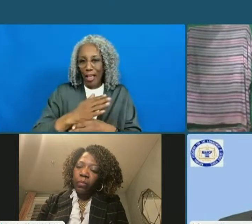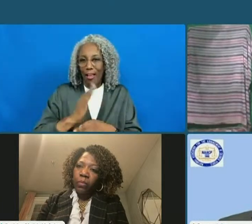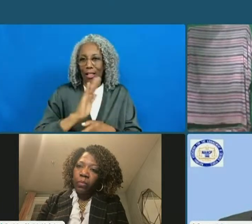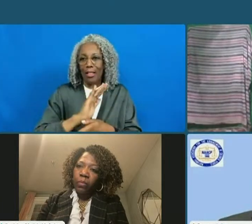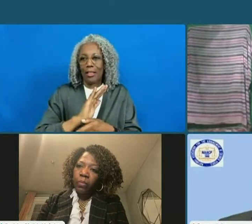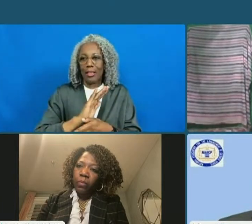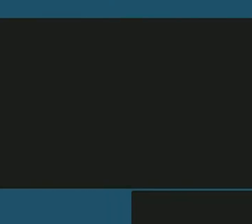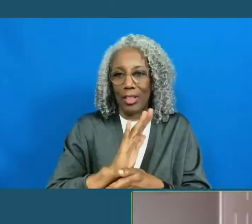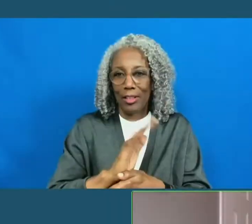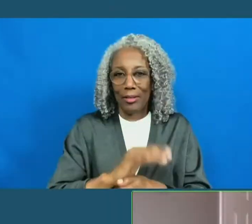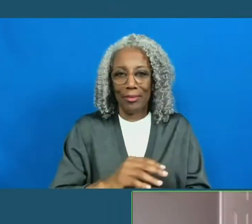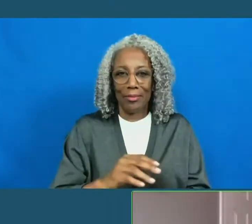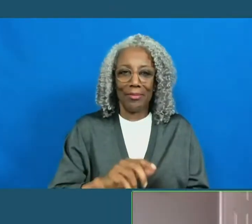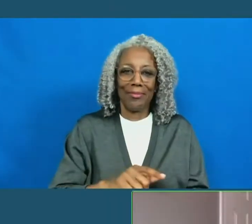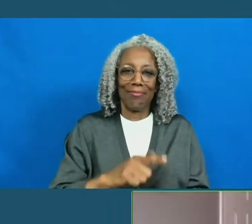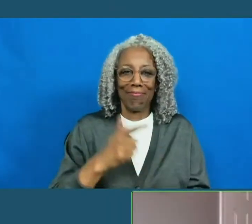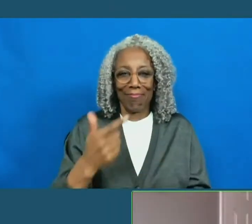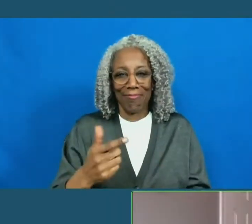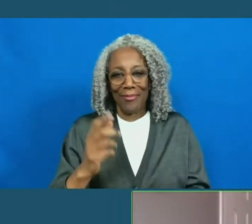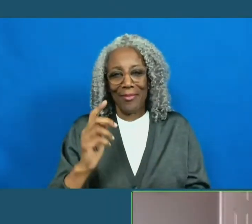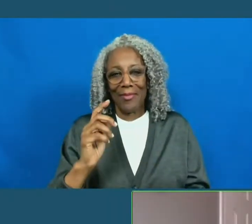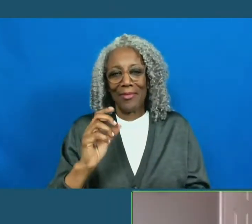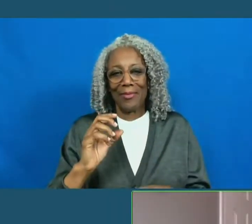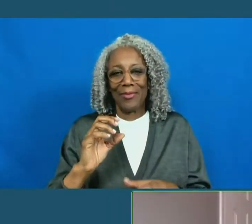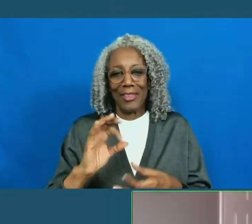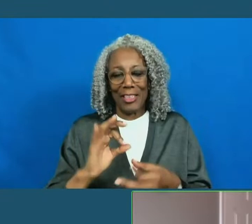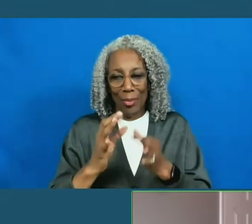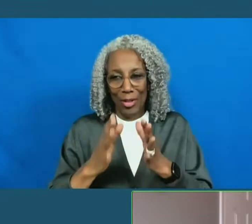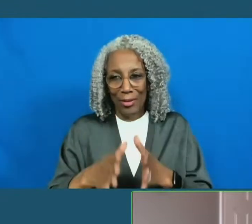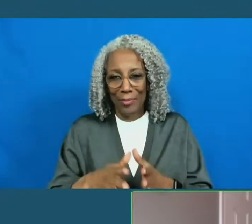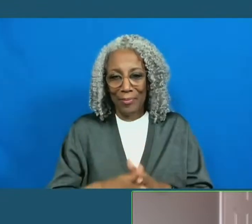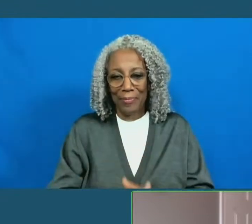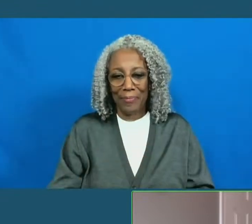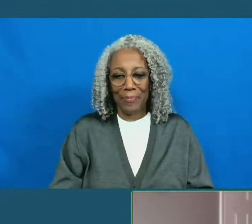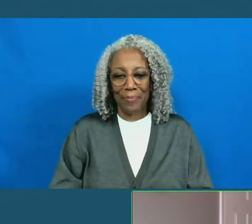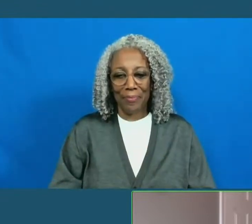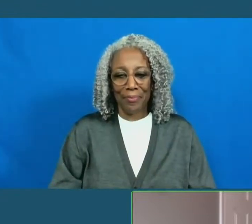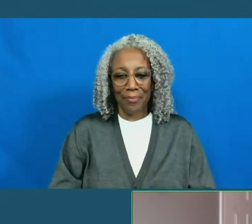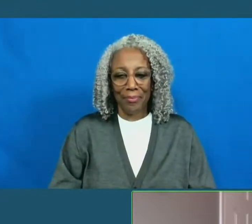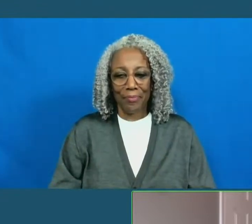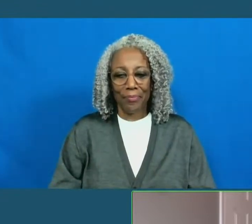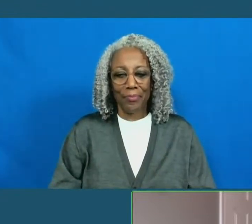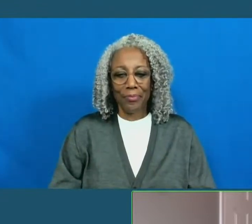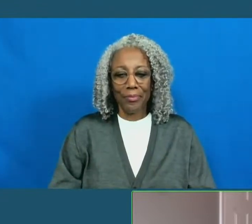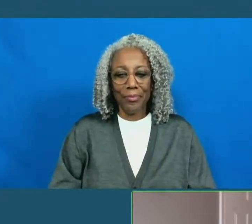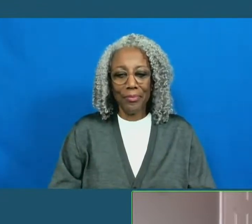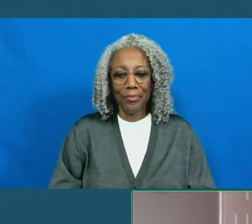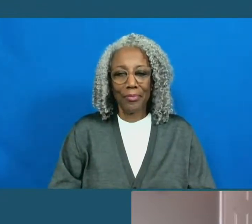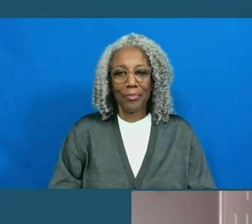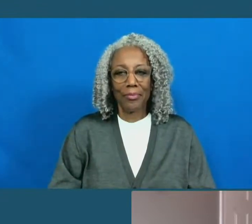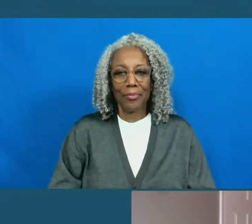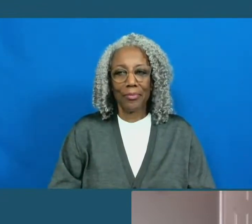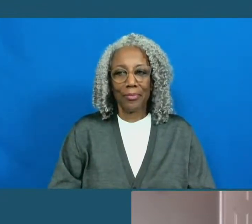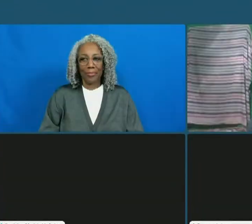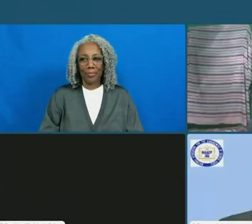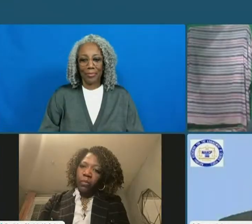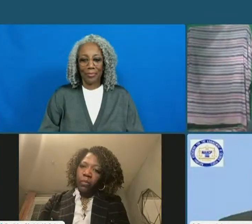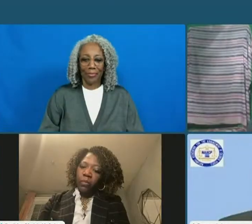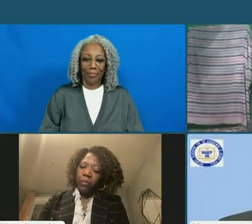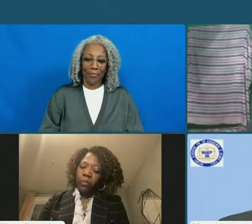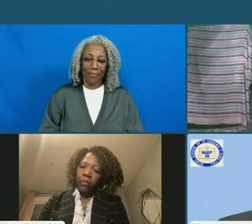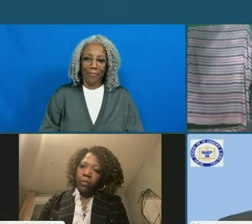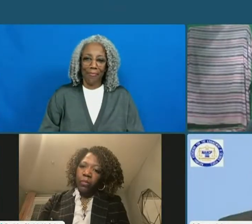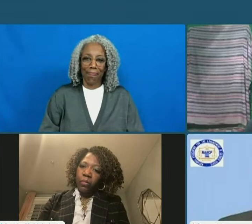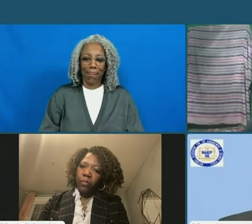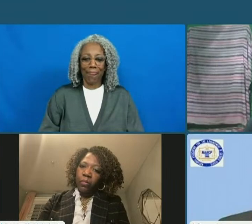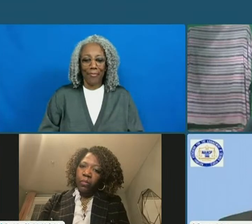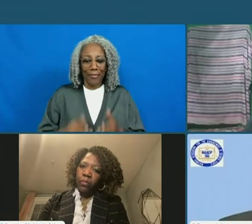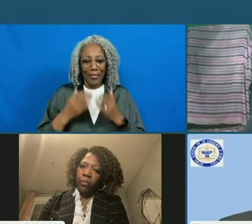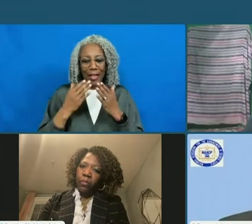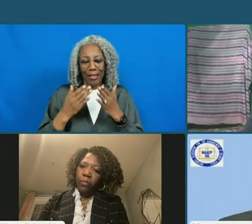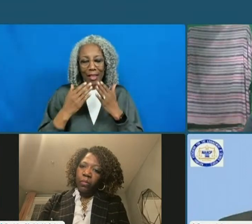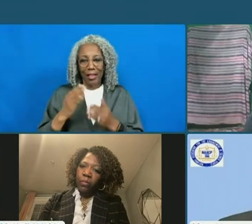the videos. Stephen is yours